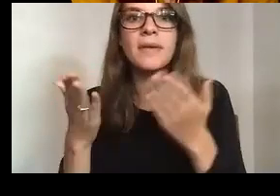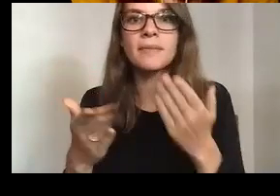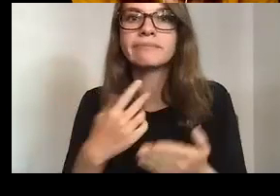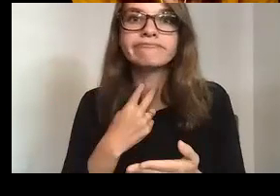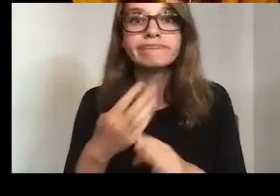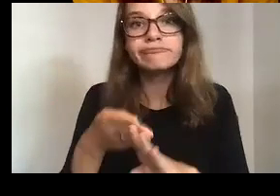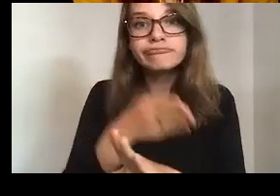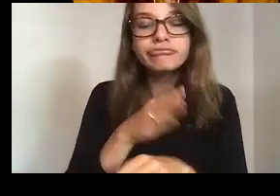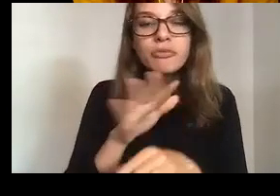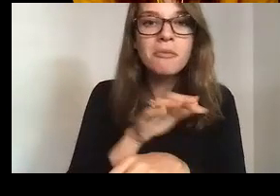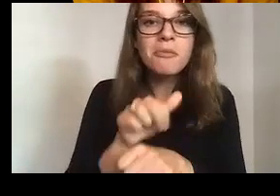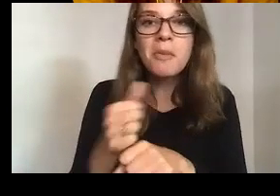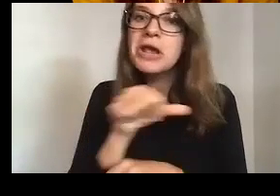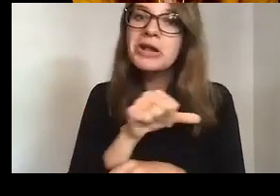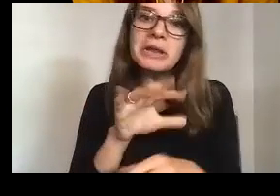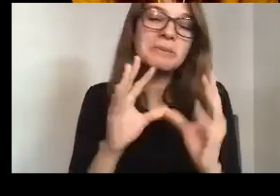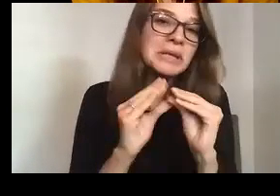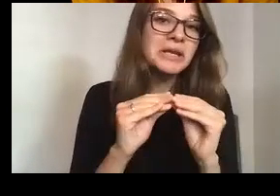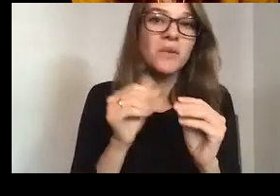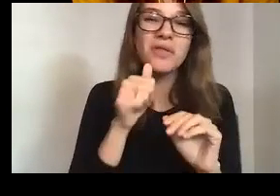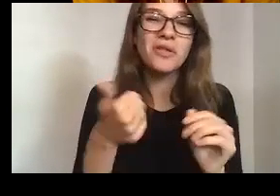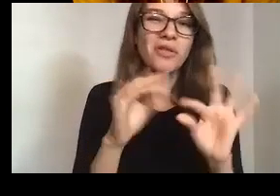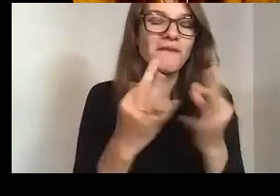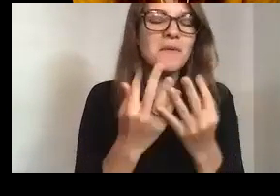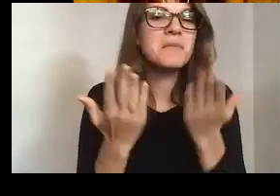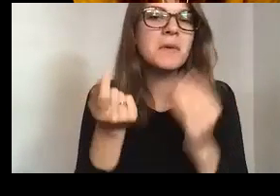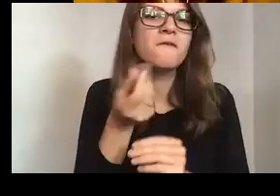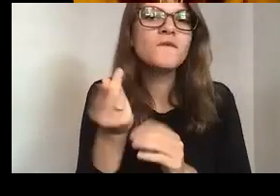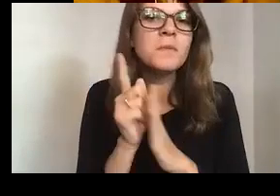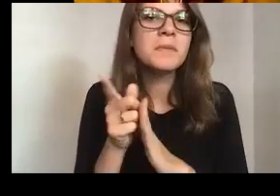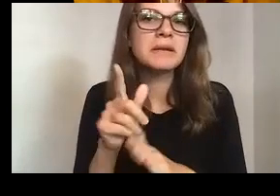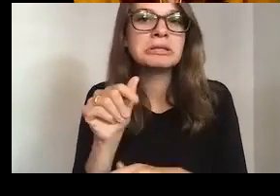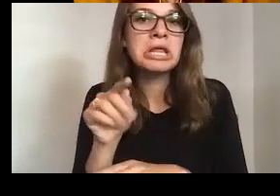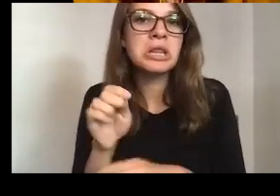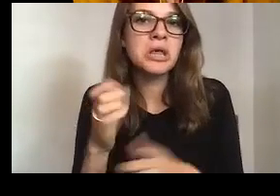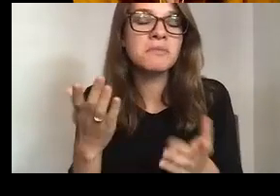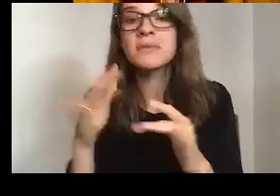or another meeting and if they're running a few minutes late and likewise your provider is going